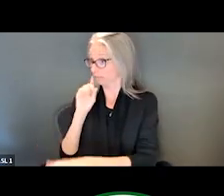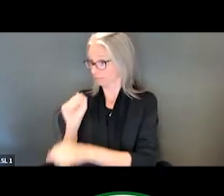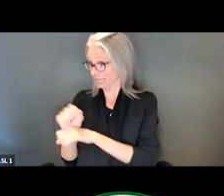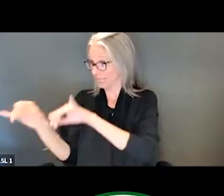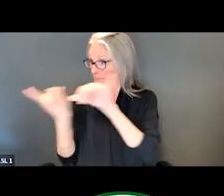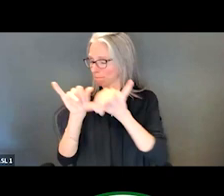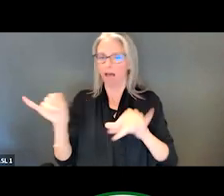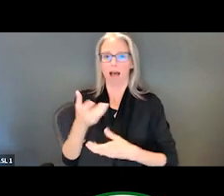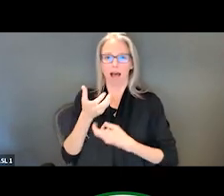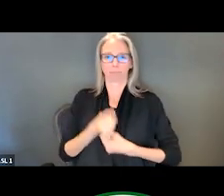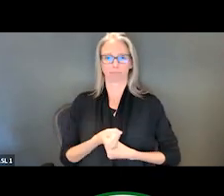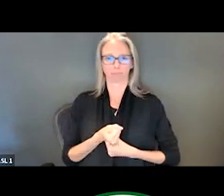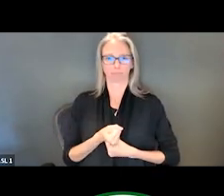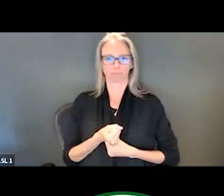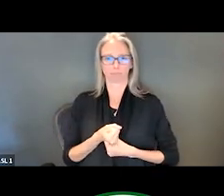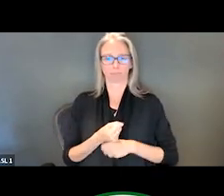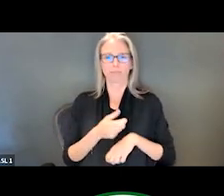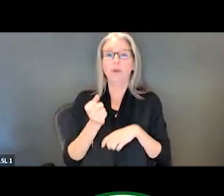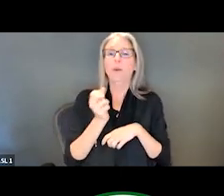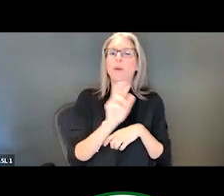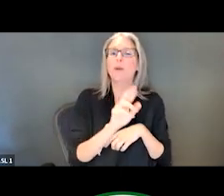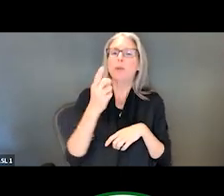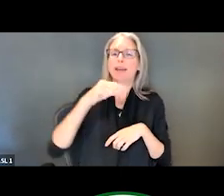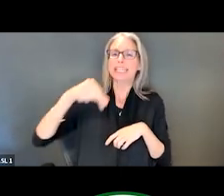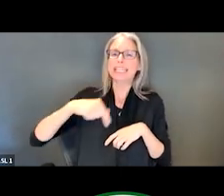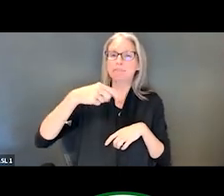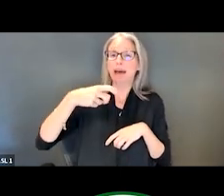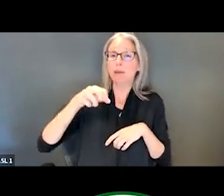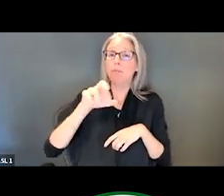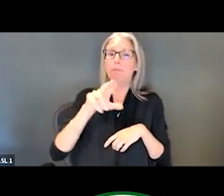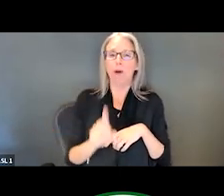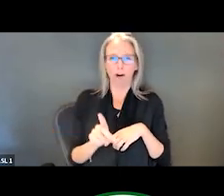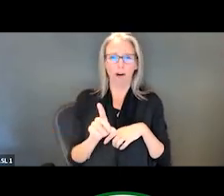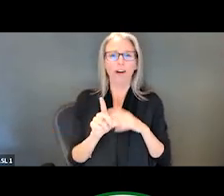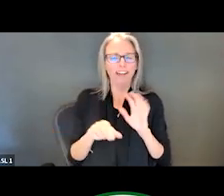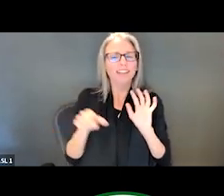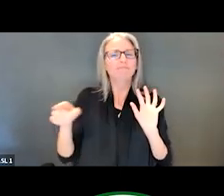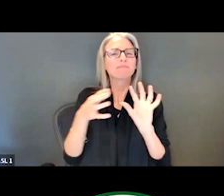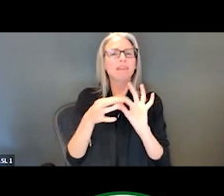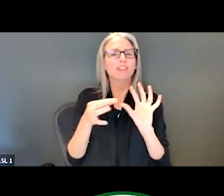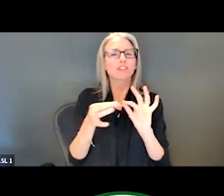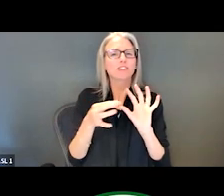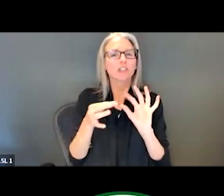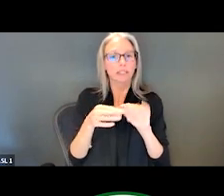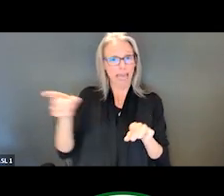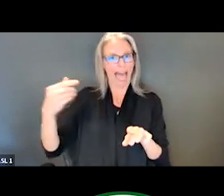Who sets an inclusive precedent. And maintains a relationship with the public. To welcome people with disabilities.